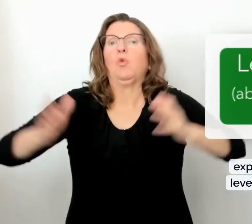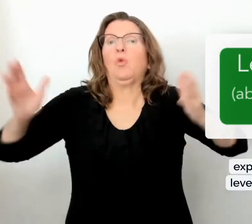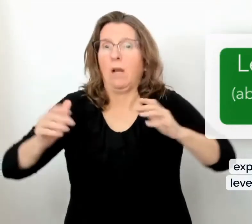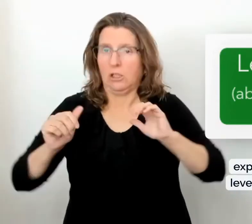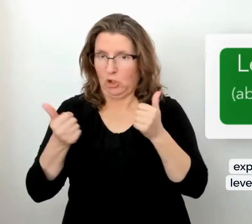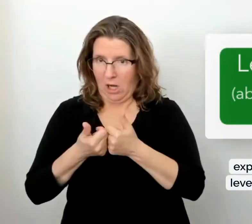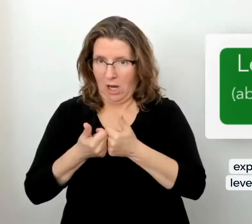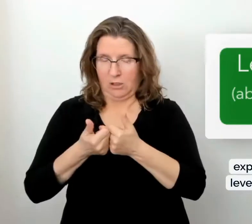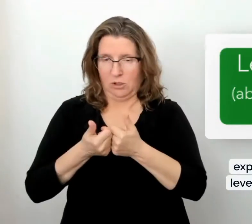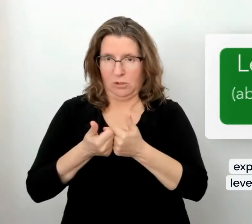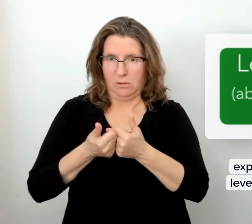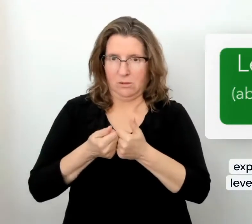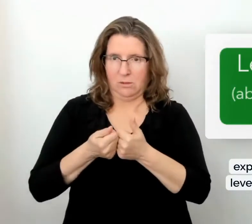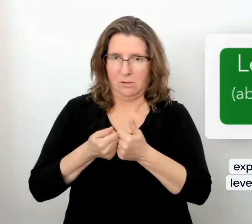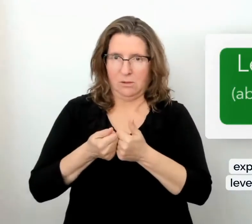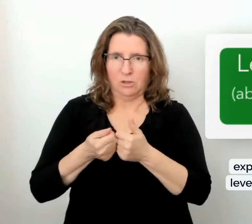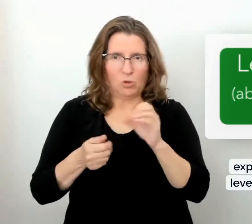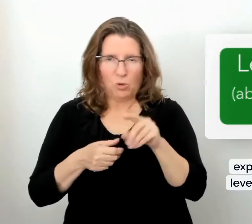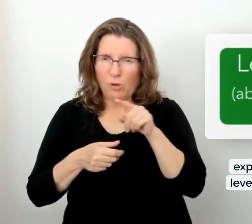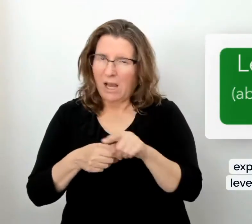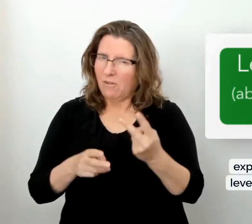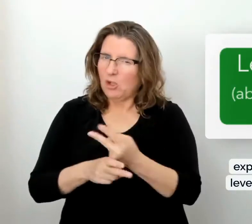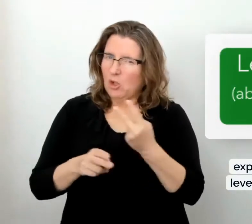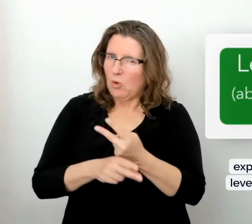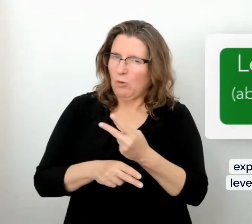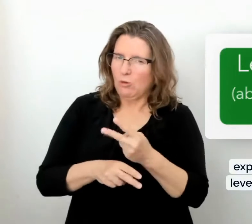They are unable to complete the work because it is beyond their abilities.